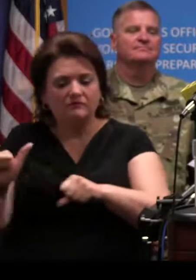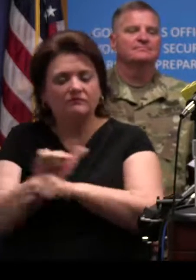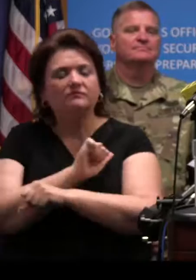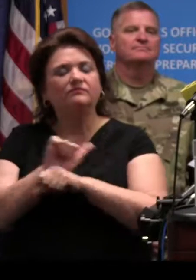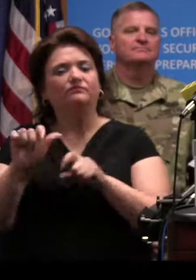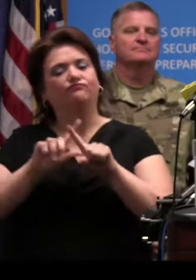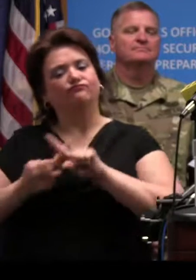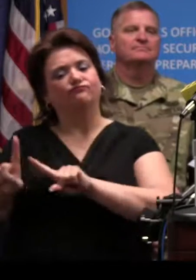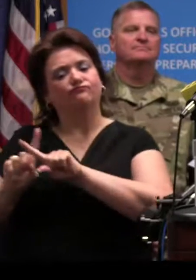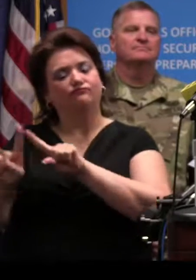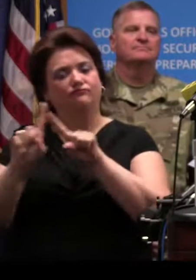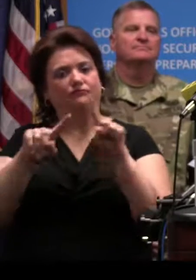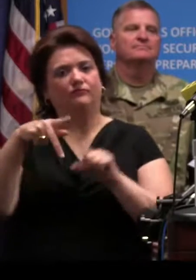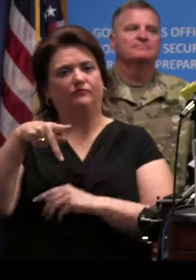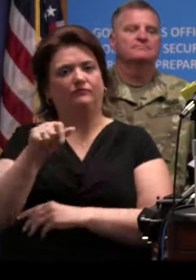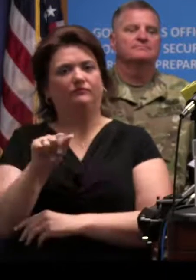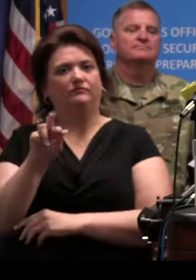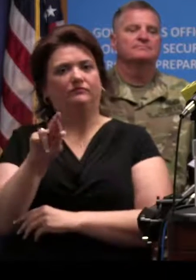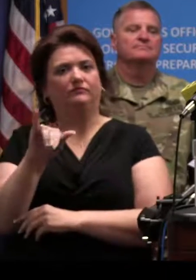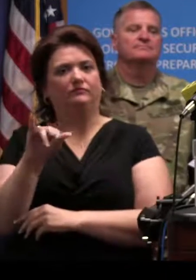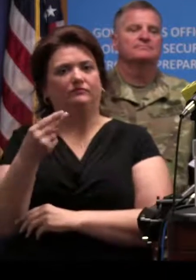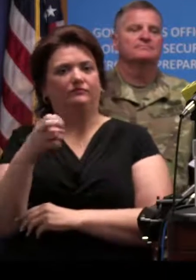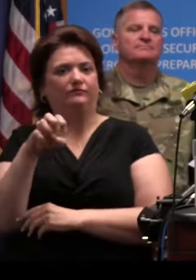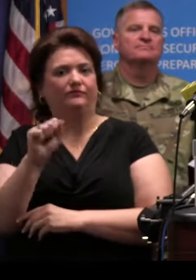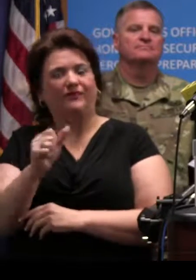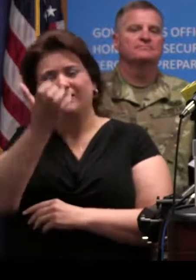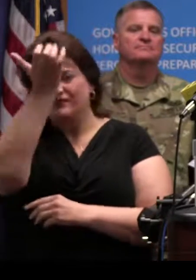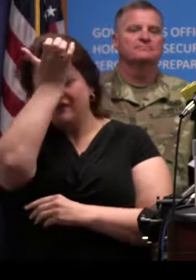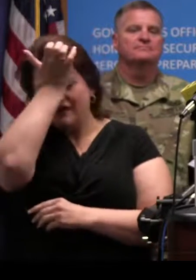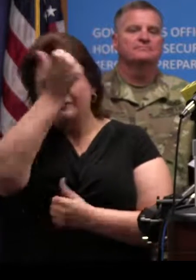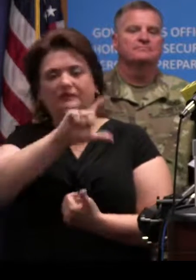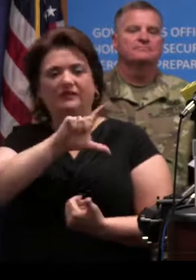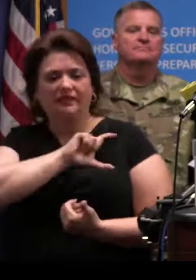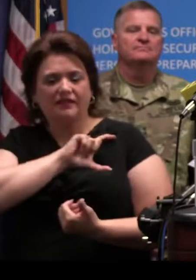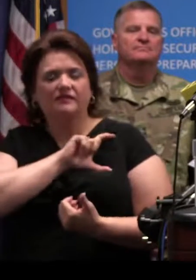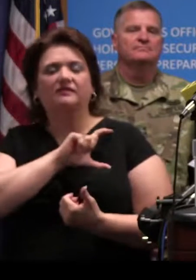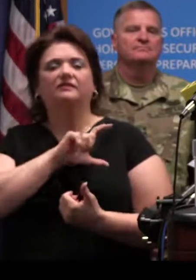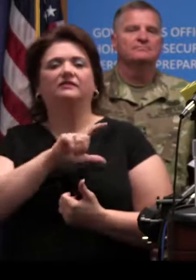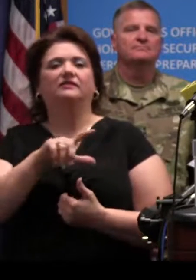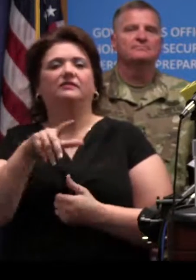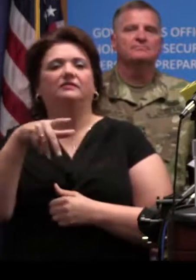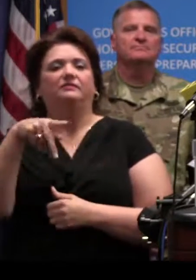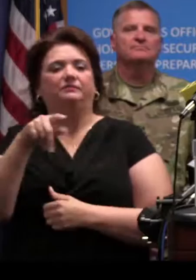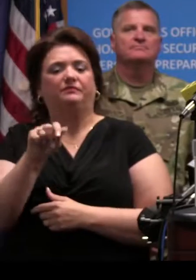affected with a fire departments police jury's the parish presidents Sheriff's